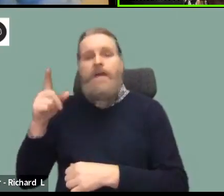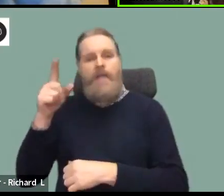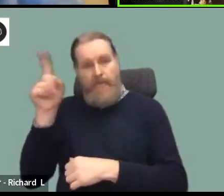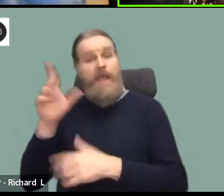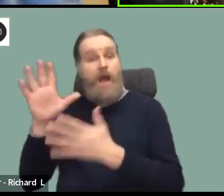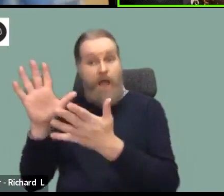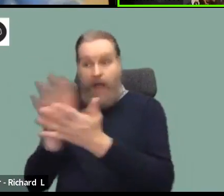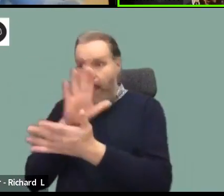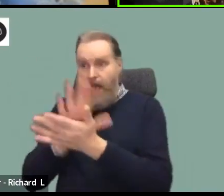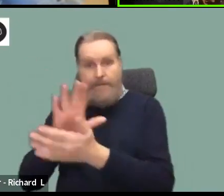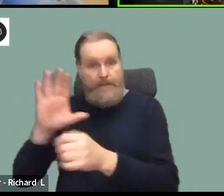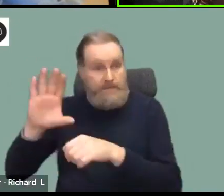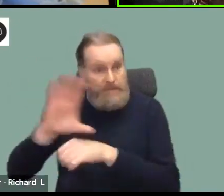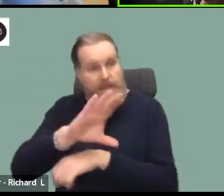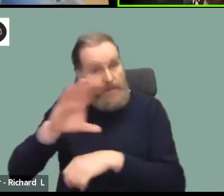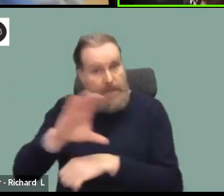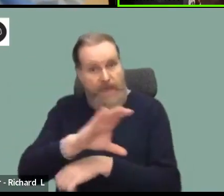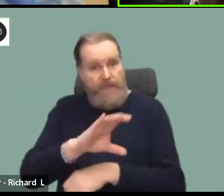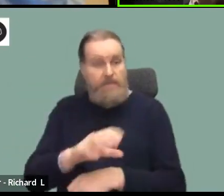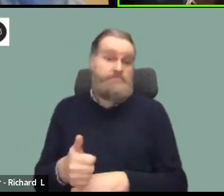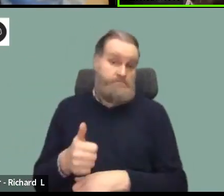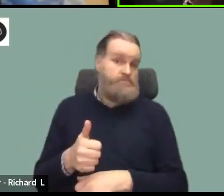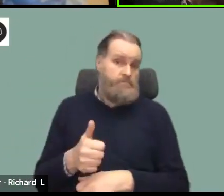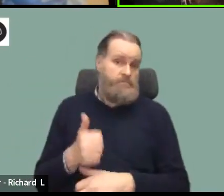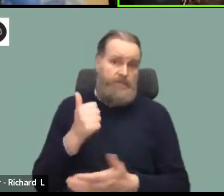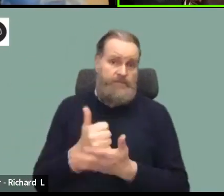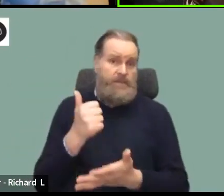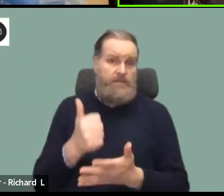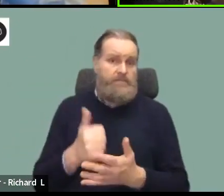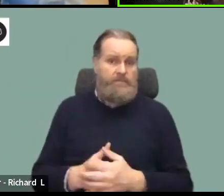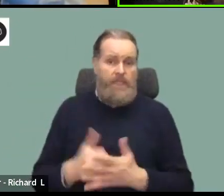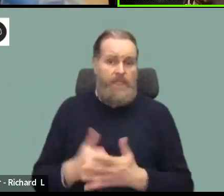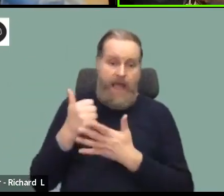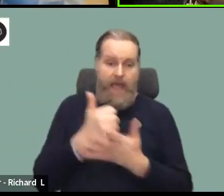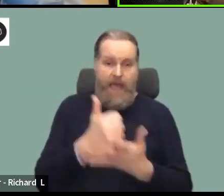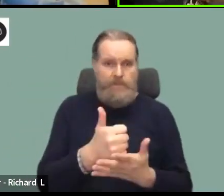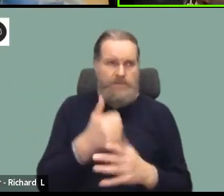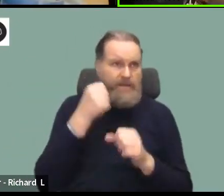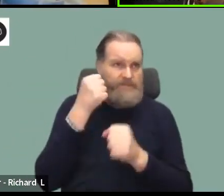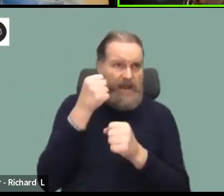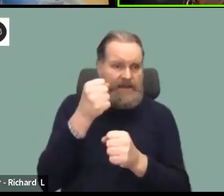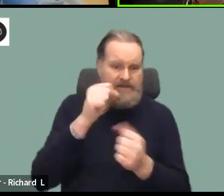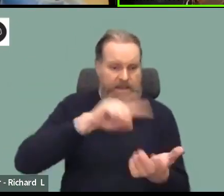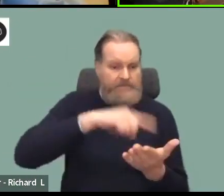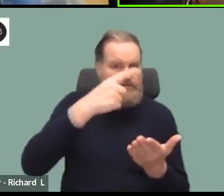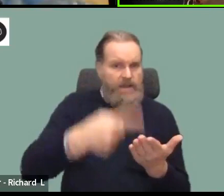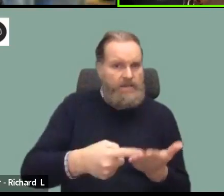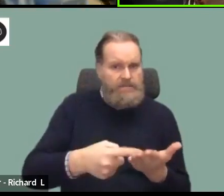prepared to, to make contribute prepared to, to make contributions which is great because. ecause you know it's about us, everybody you know it's about us, everybody that will Benefit